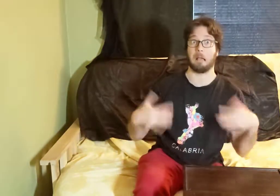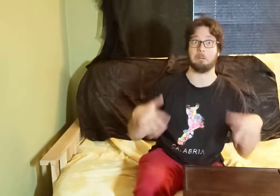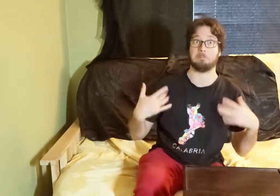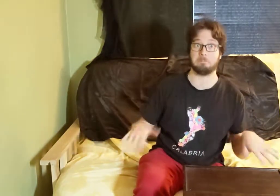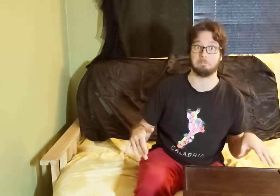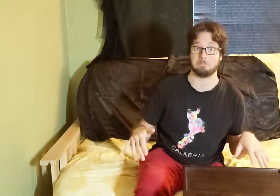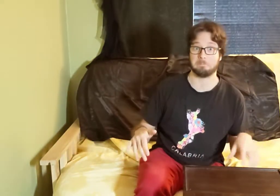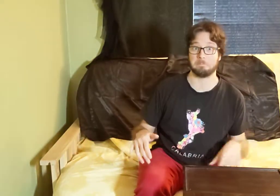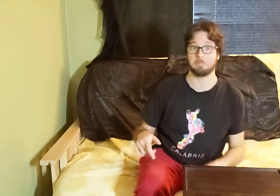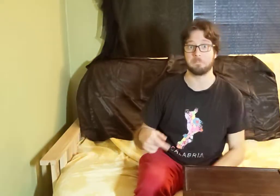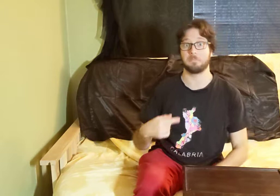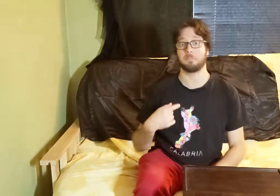WOW